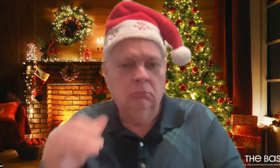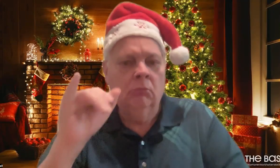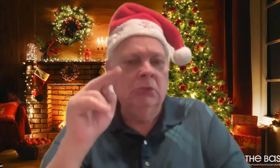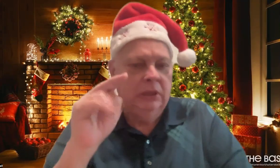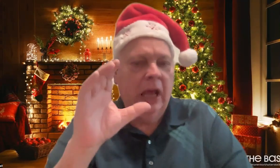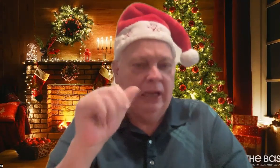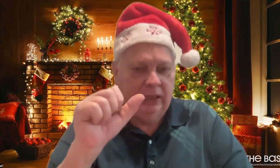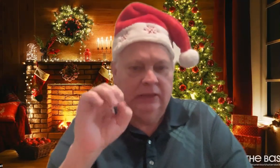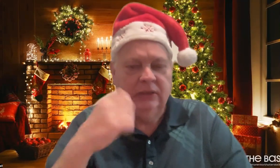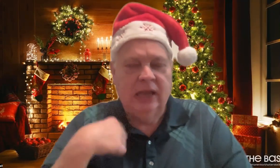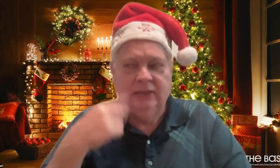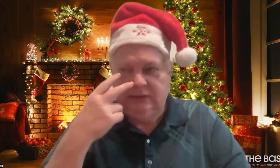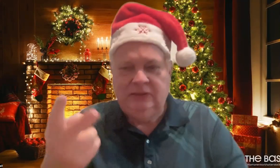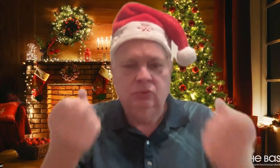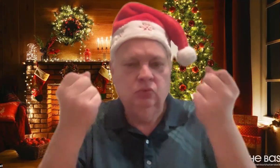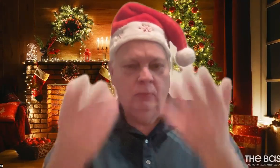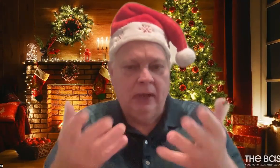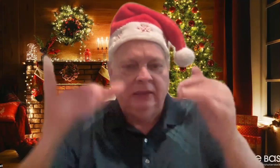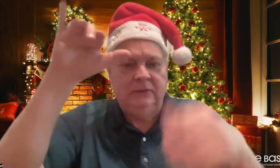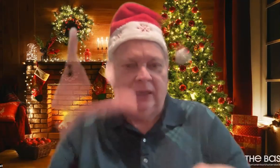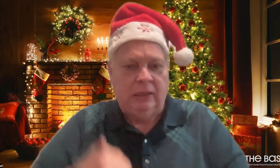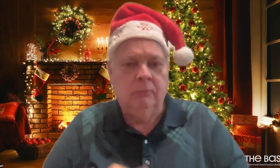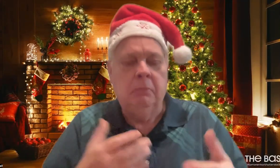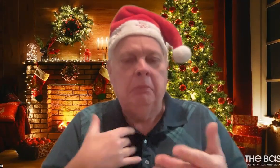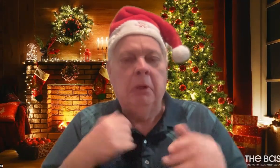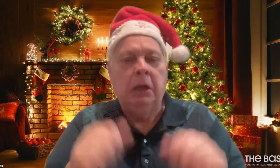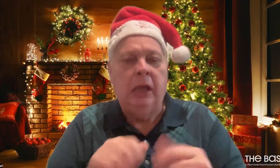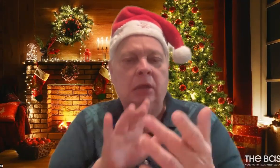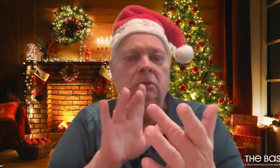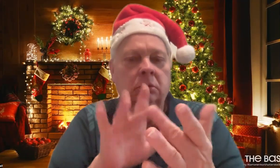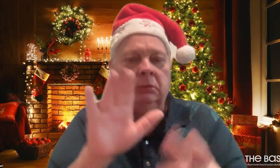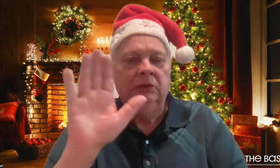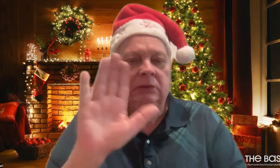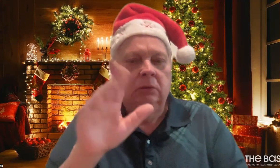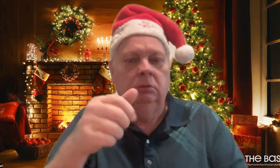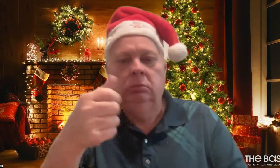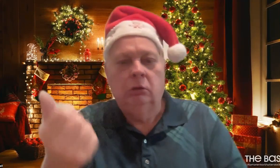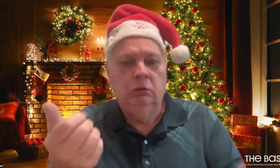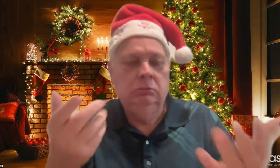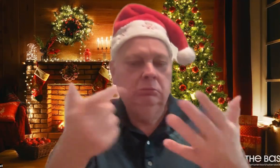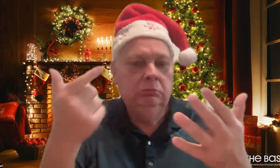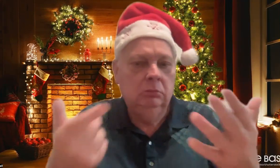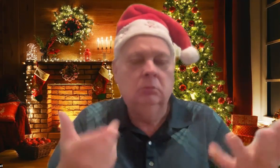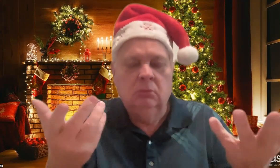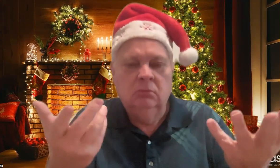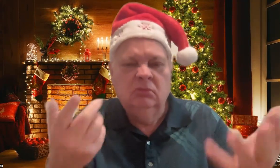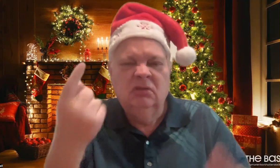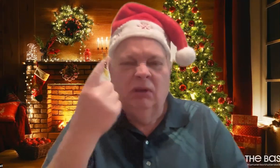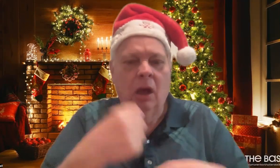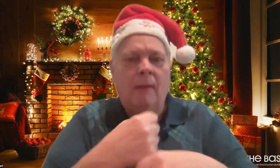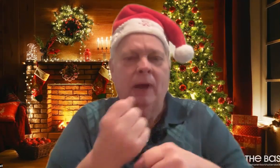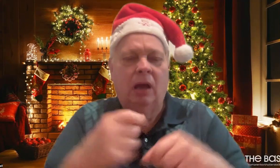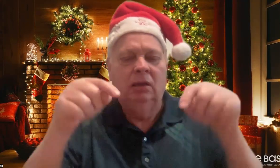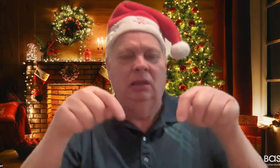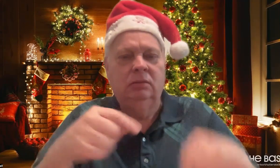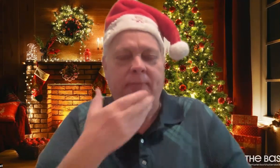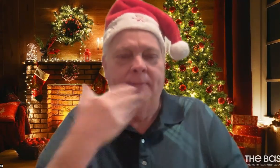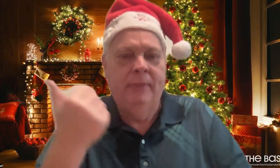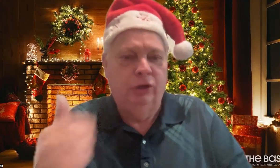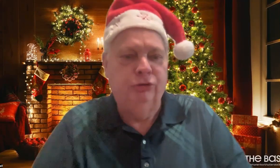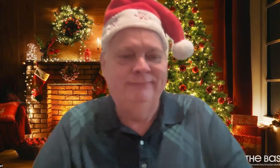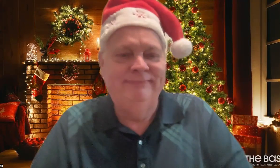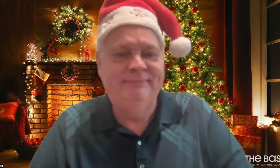Then if I see a lot of the same thing, I can say "maybe bring something else"